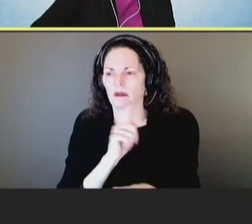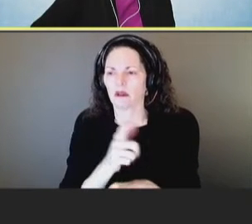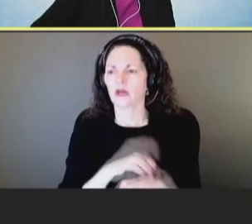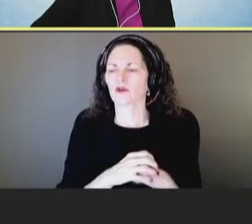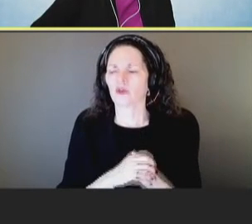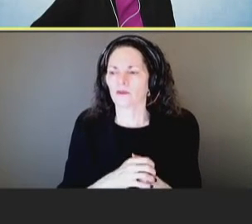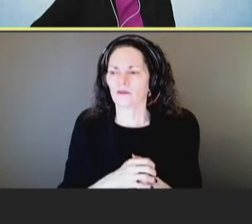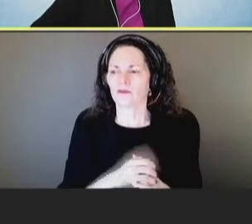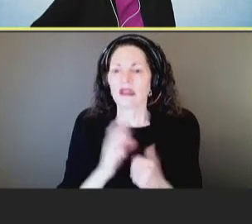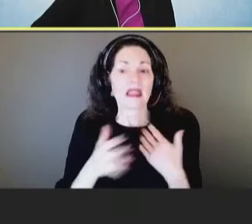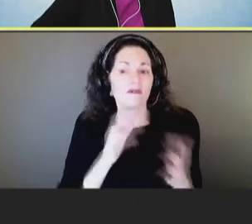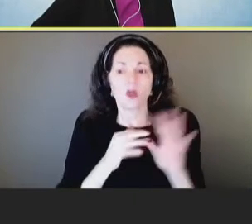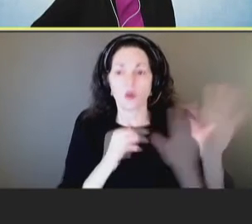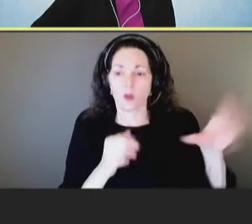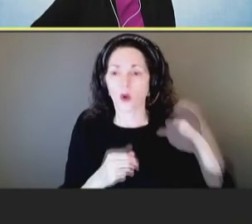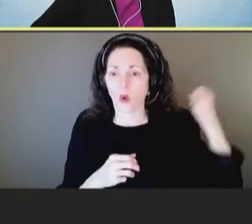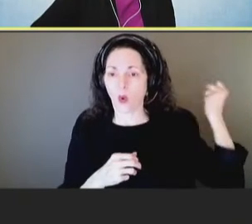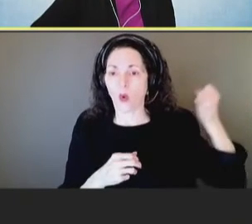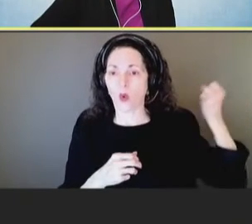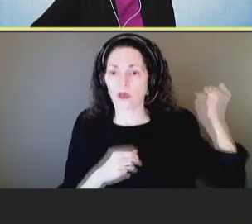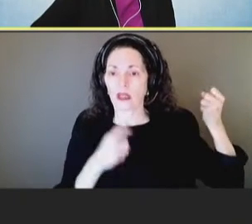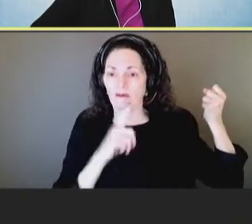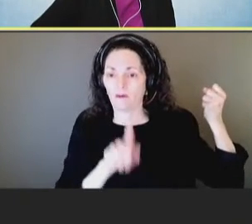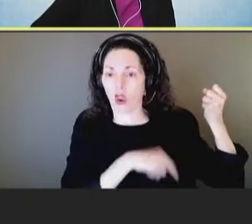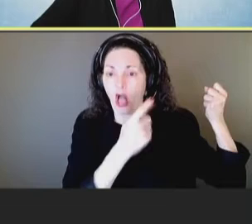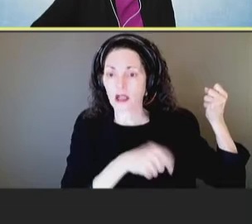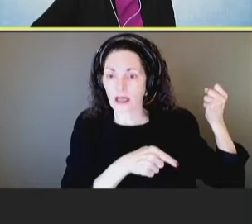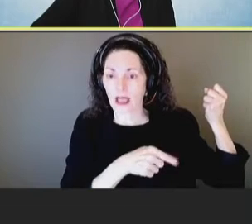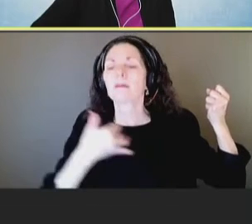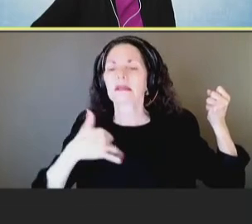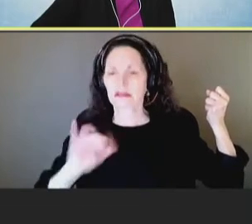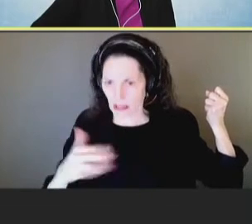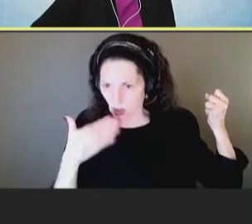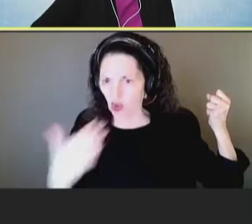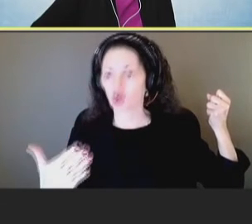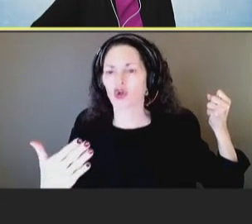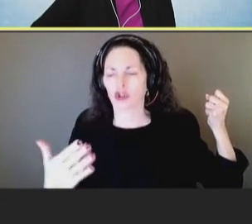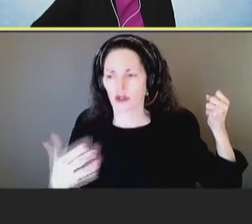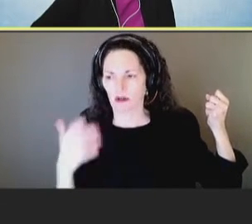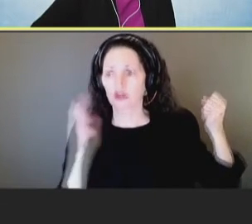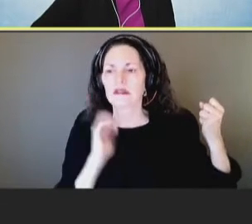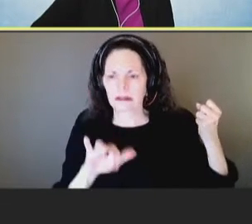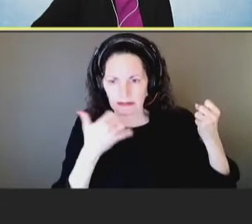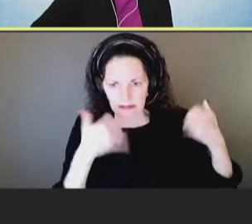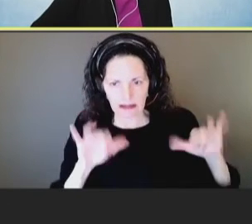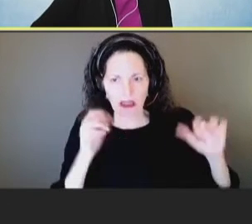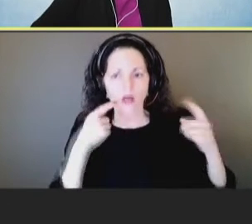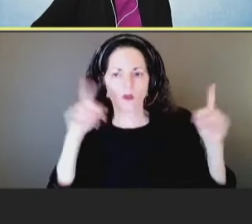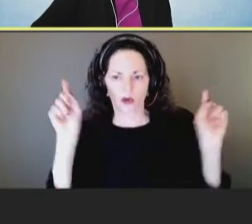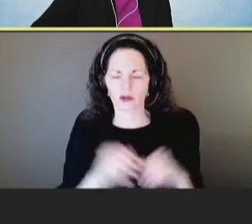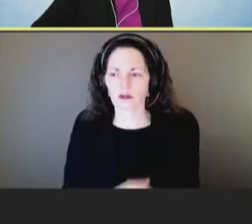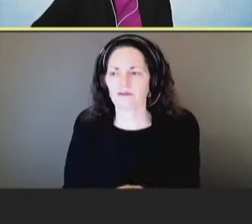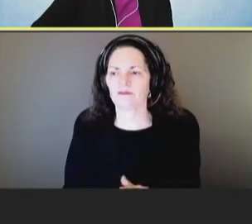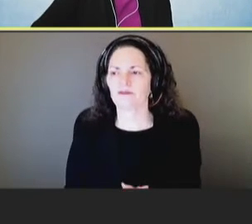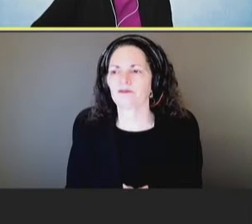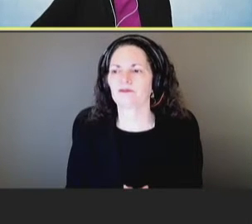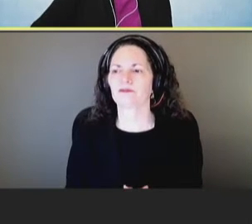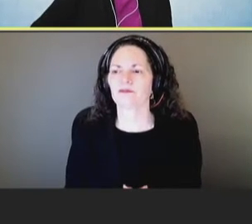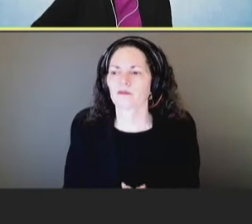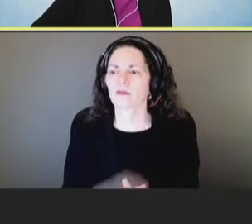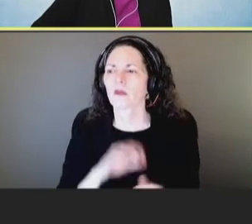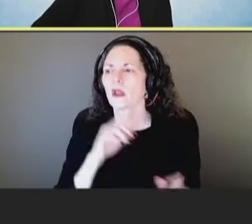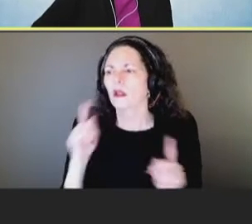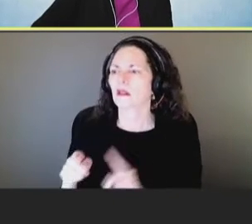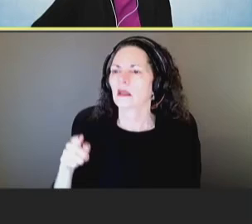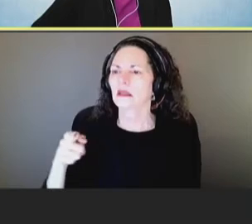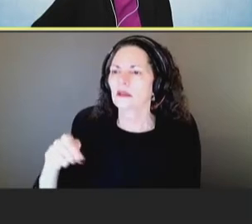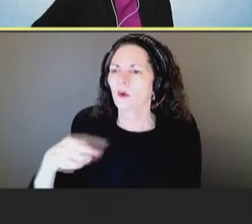time. Next slide. This is the heterologous primer booth study I was mentioning. So,